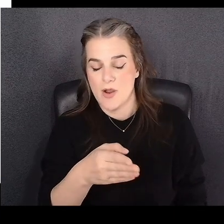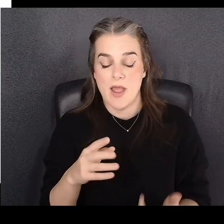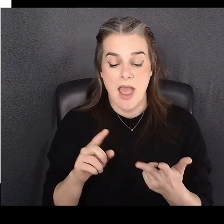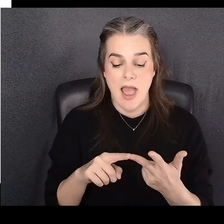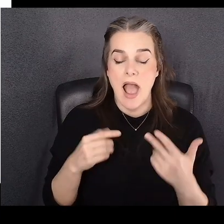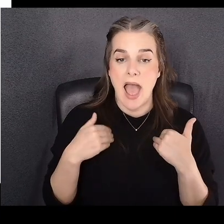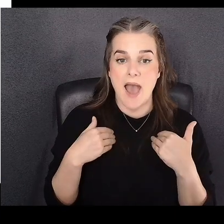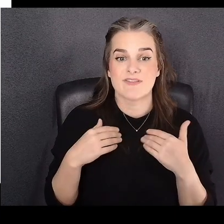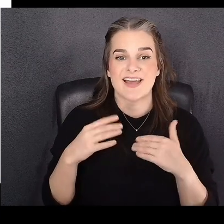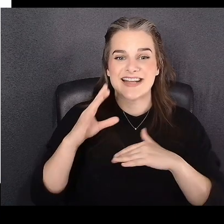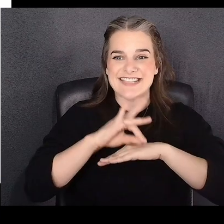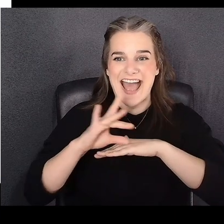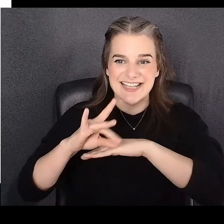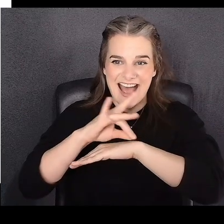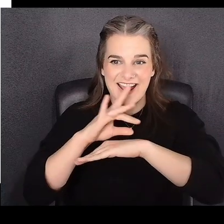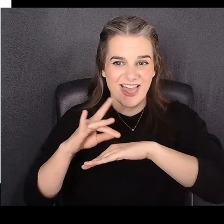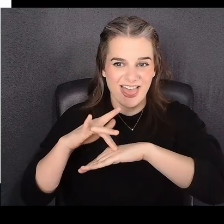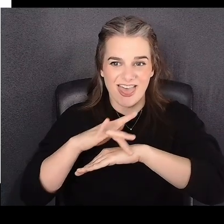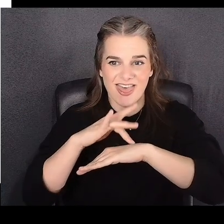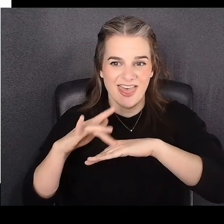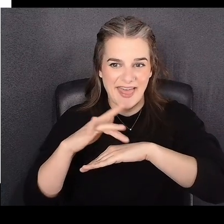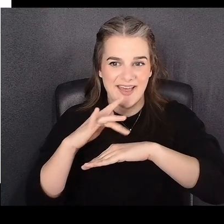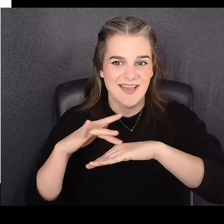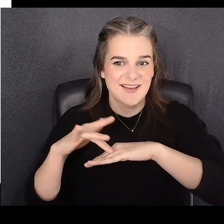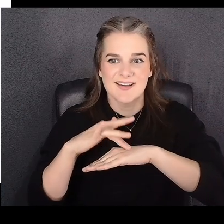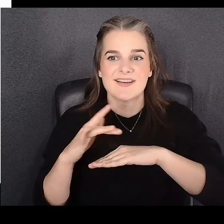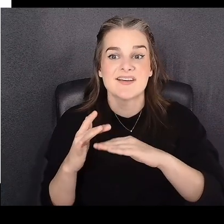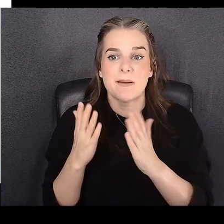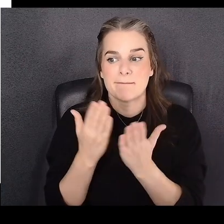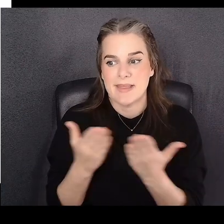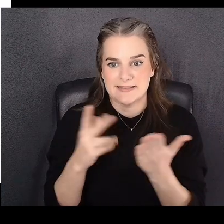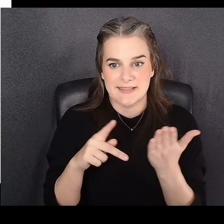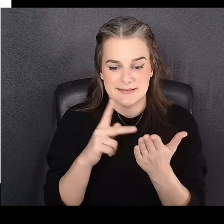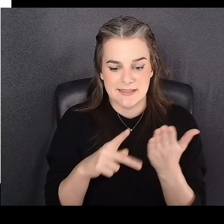and that's what I was using to make tactile game pieces.